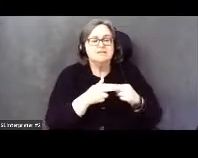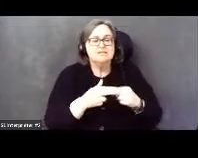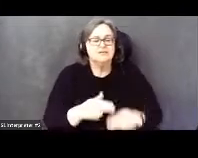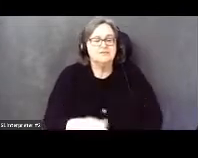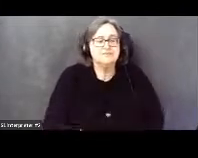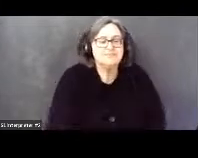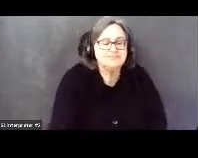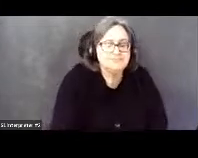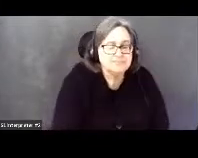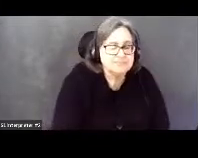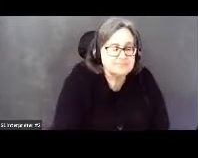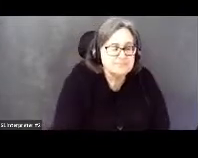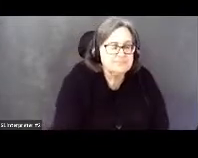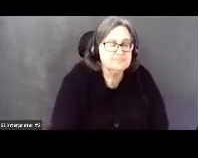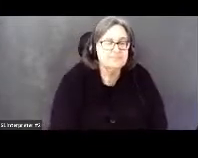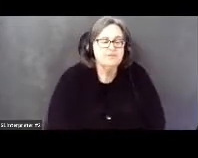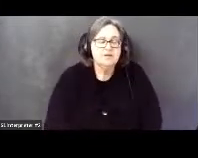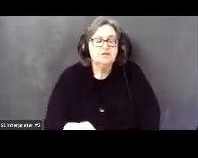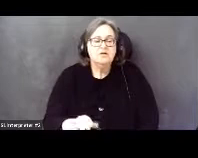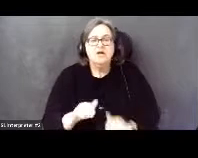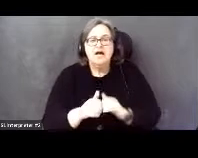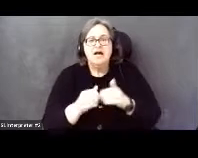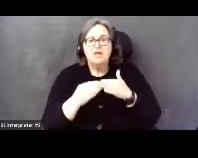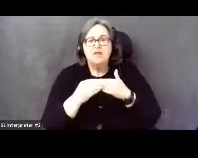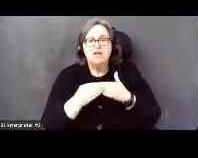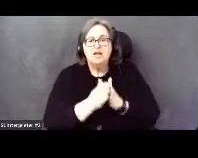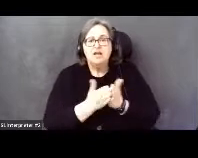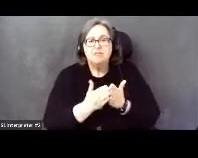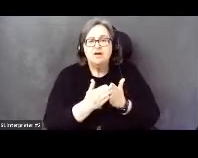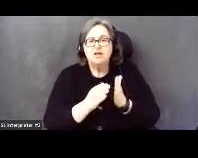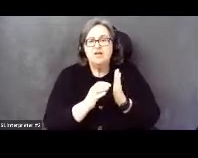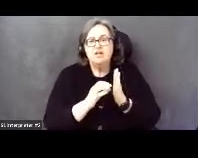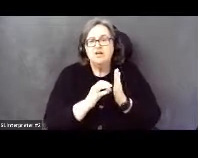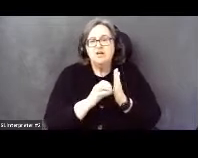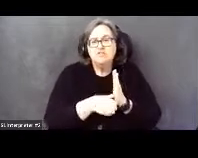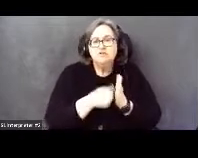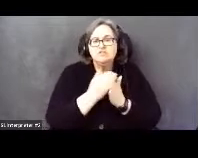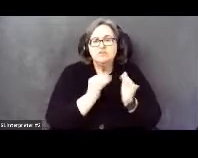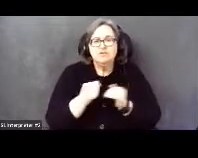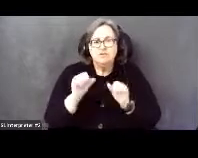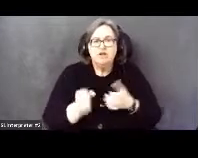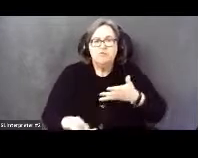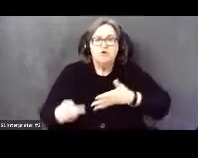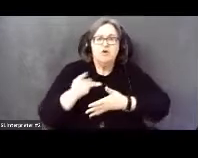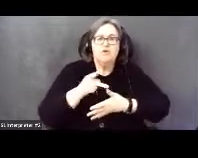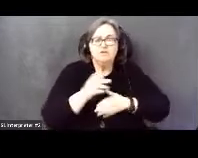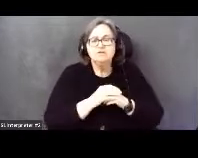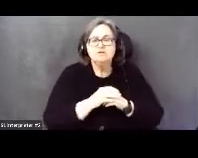We'll talk a little bit about how the guide highlights certain individuals that can be prioritized. We've talked about incarcerated